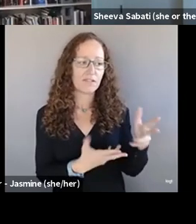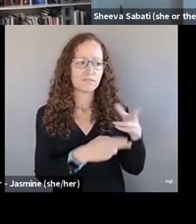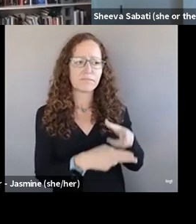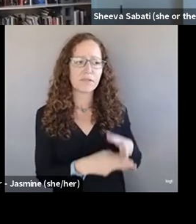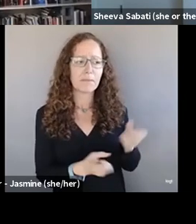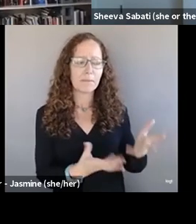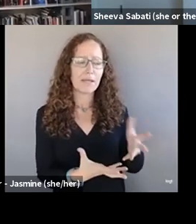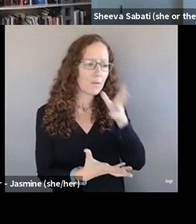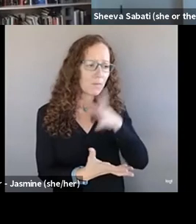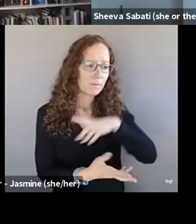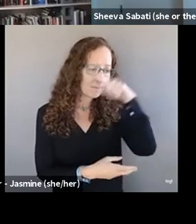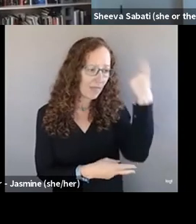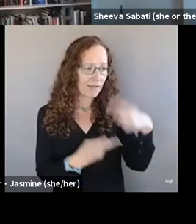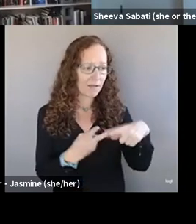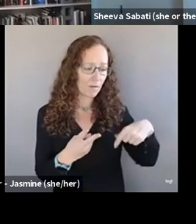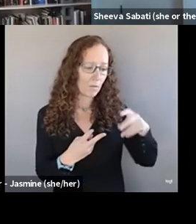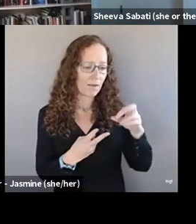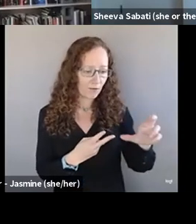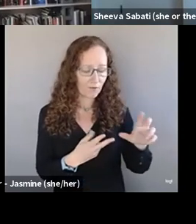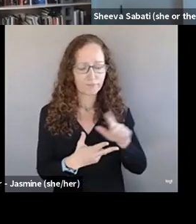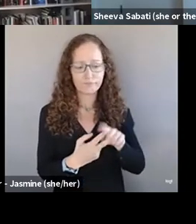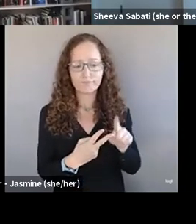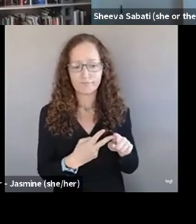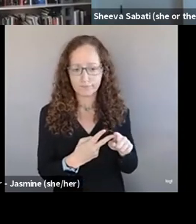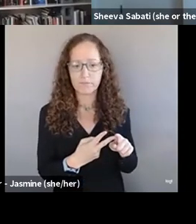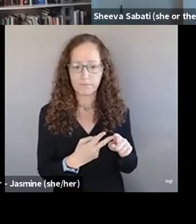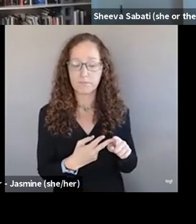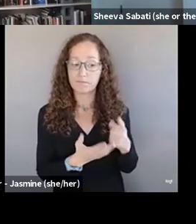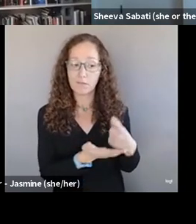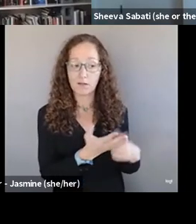And she talks about allowing your pleasure to be your guide,